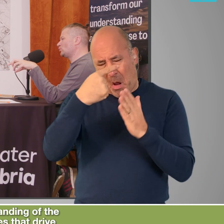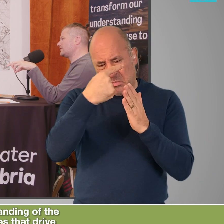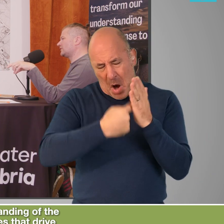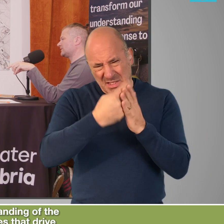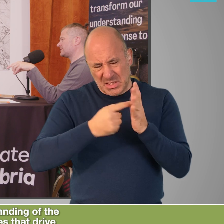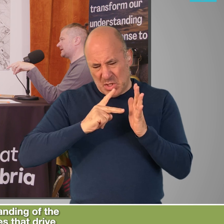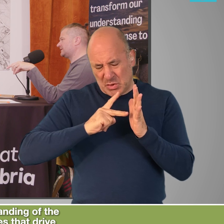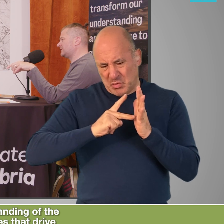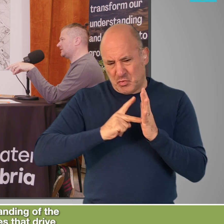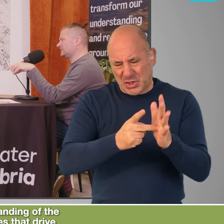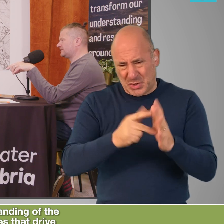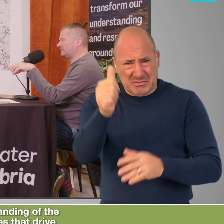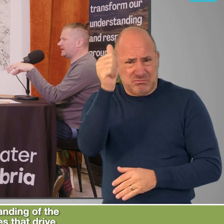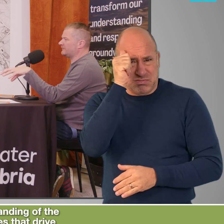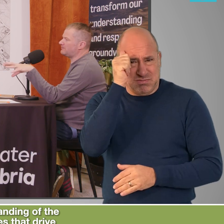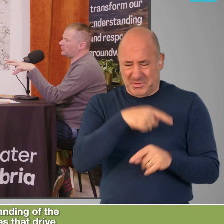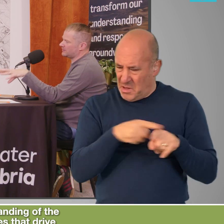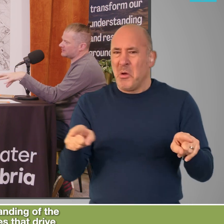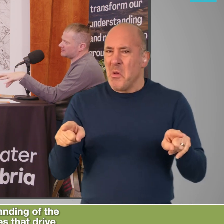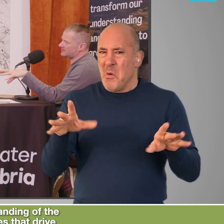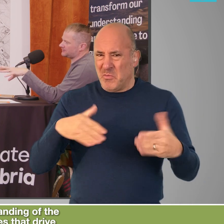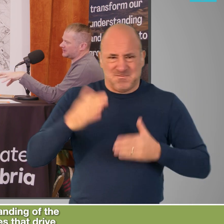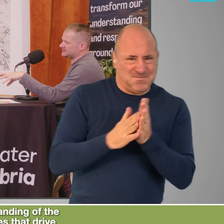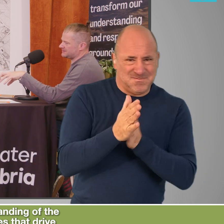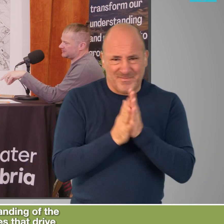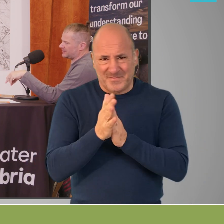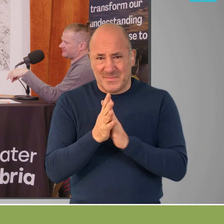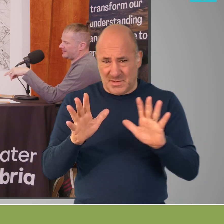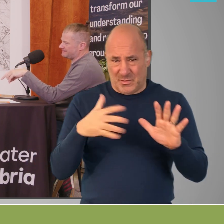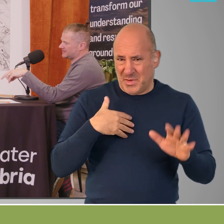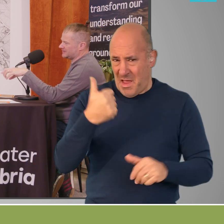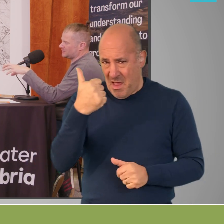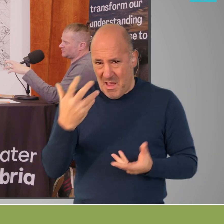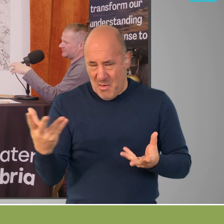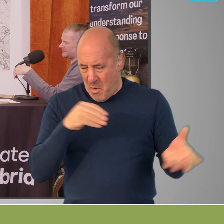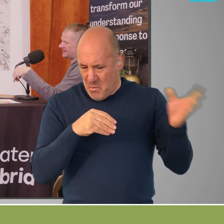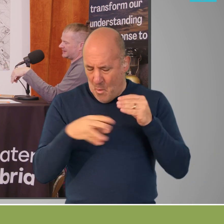we've got an understanding of the policies and strategies that drive them.